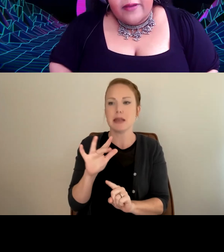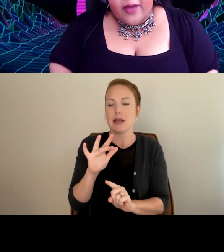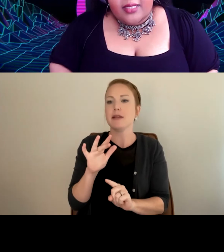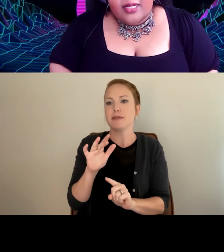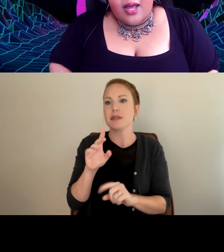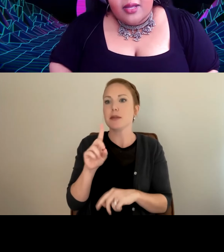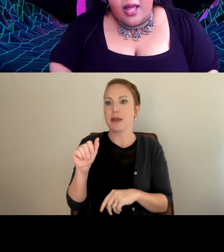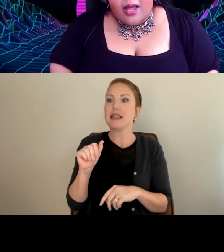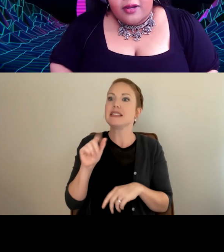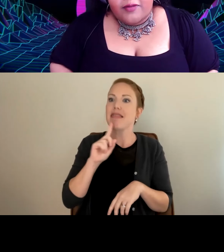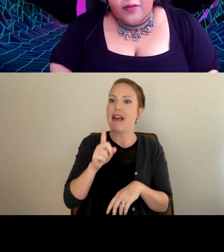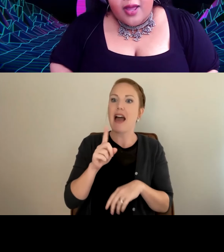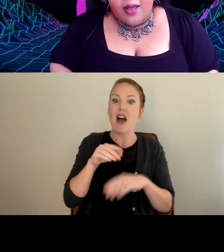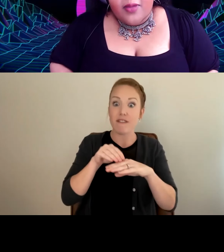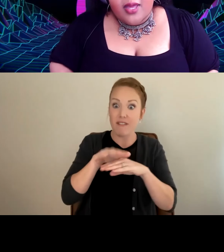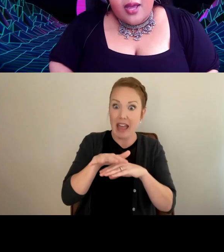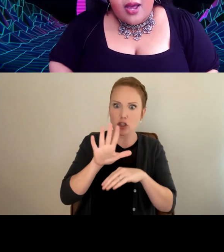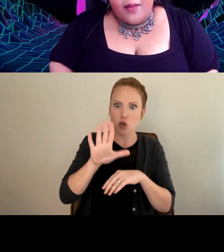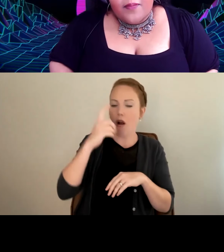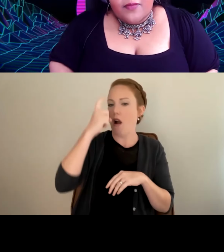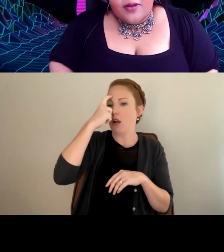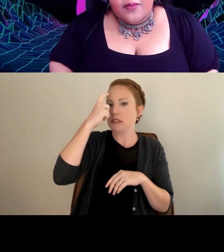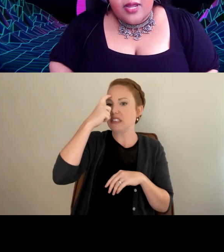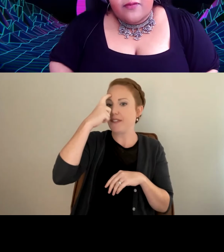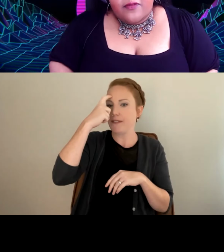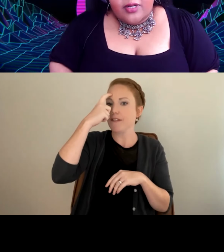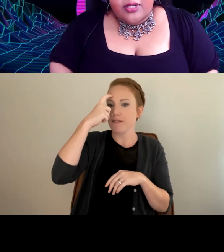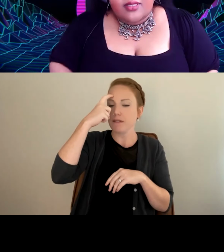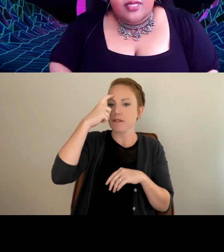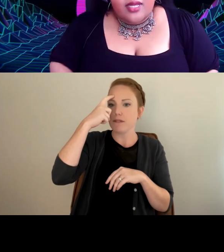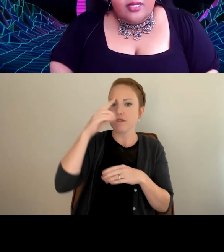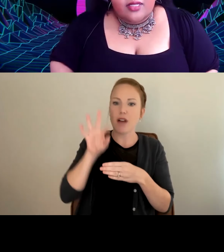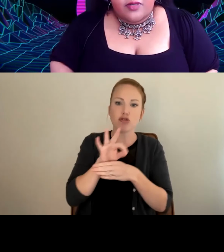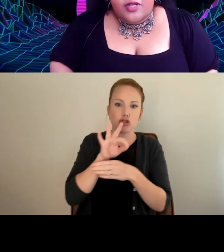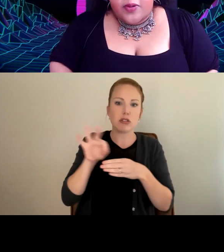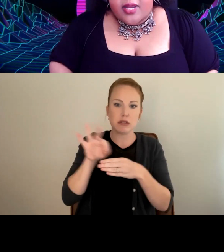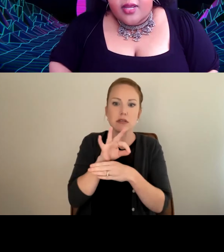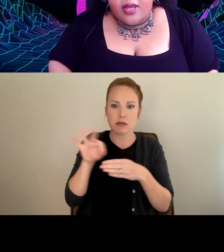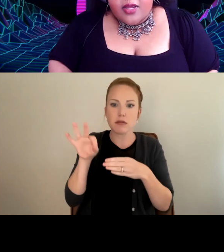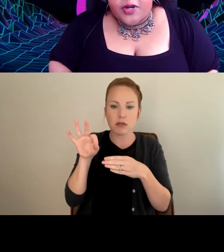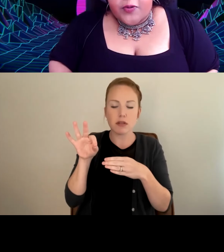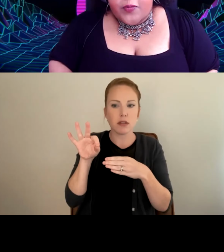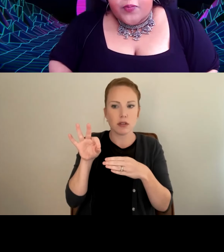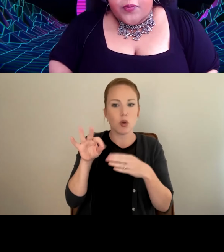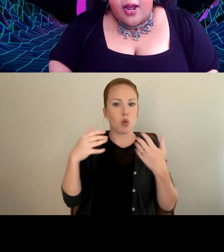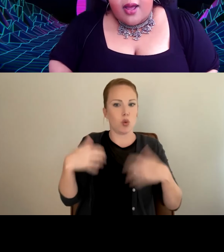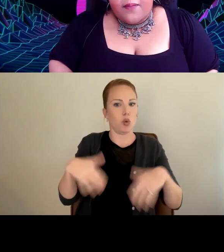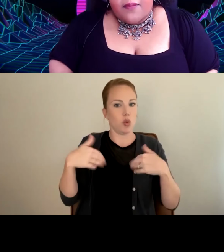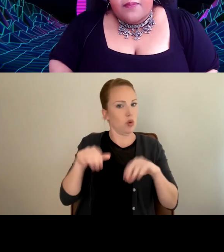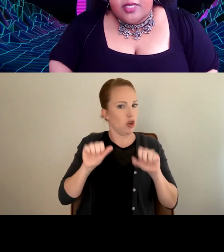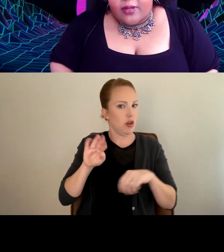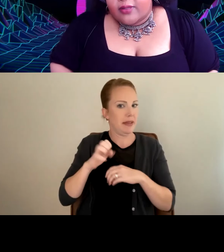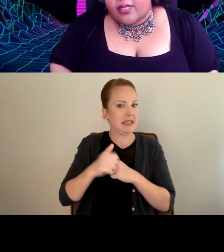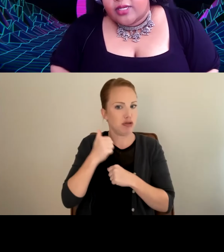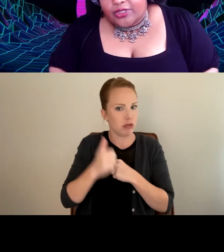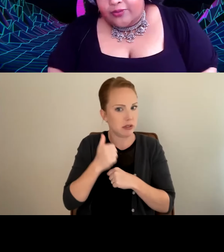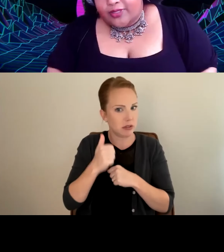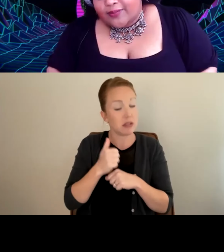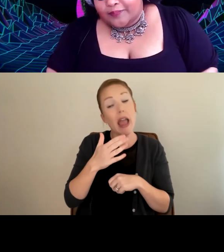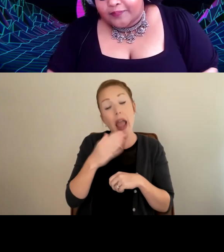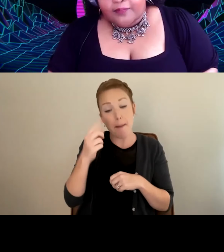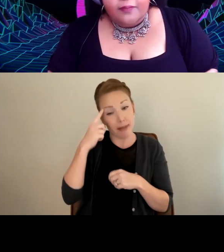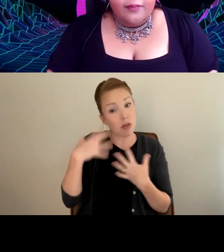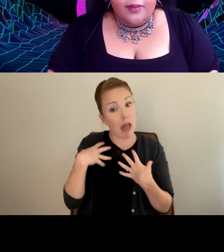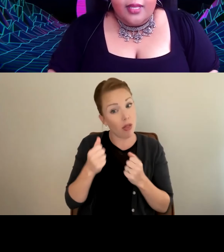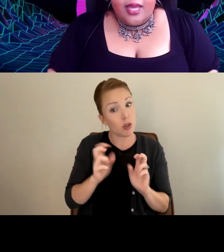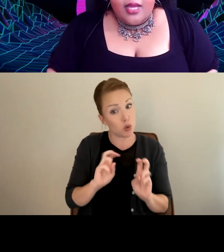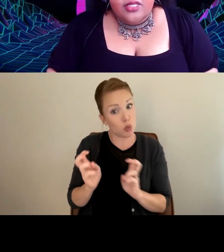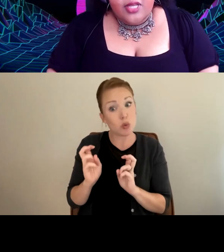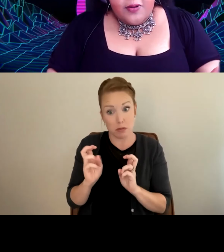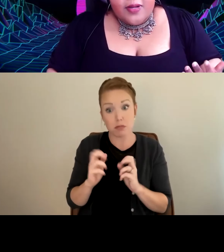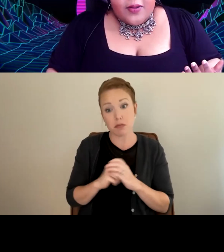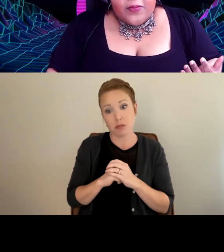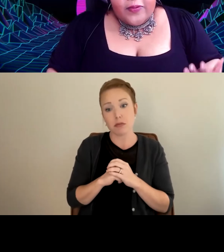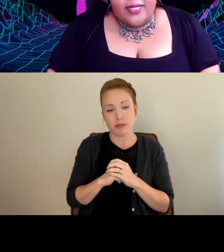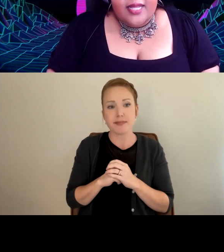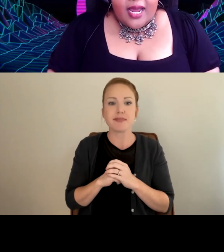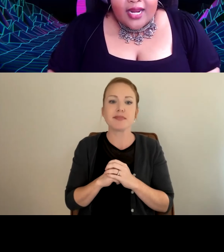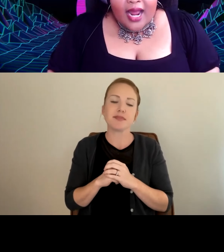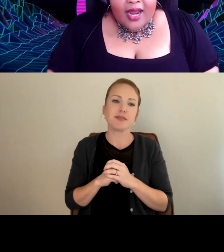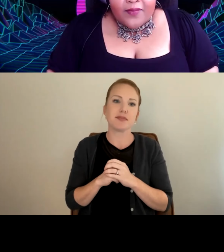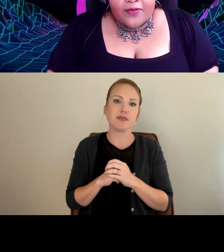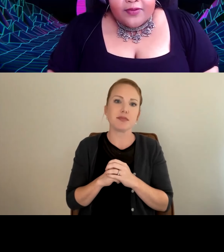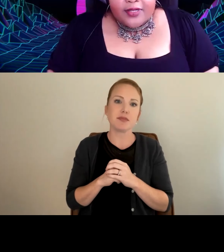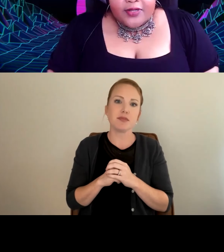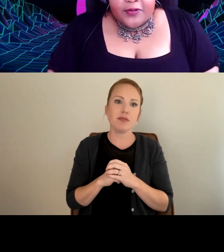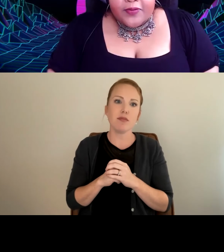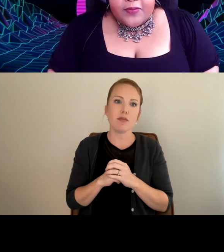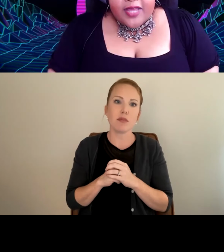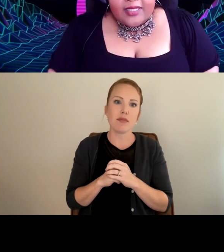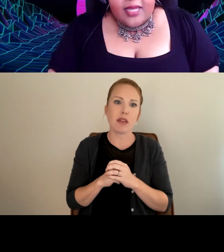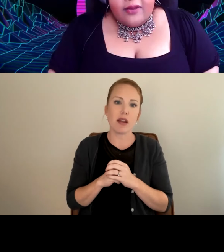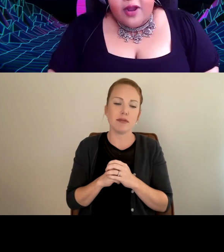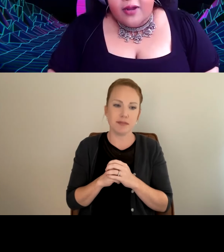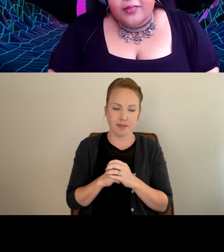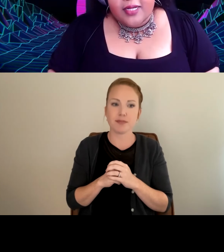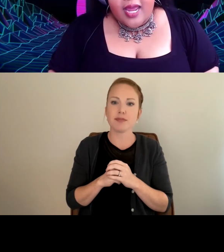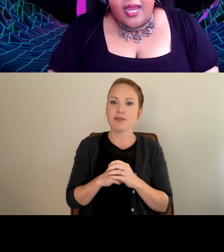affect cognitive functions and mental health issues. So, with that, that is kind of our look at